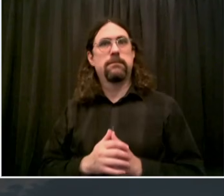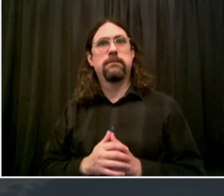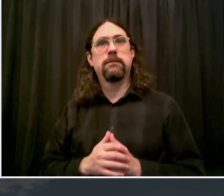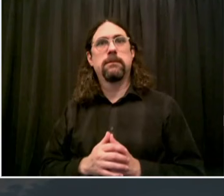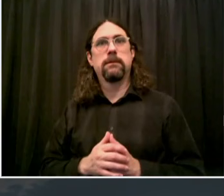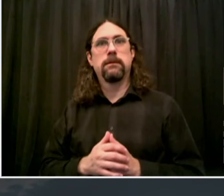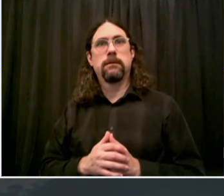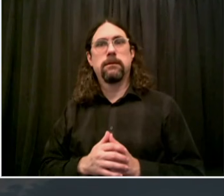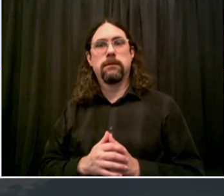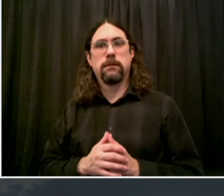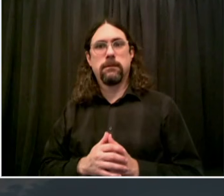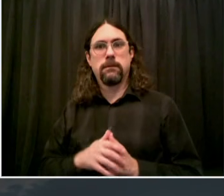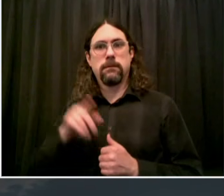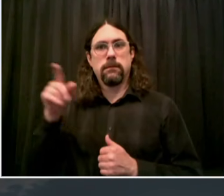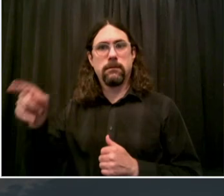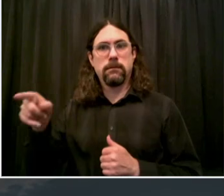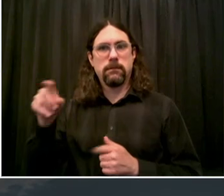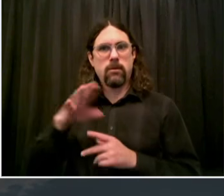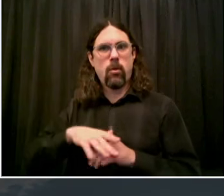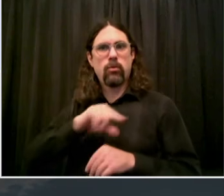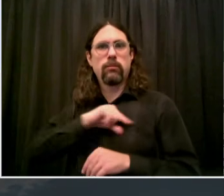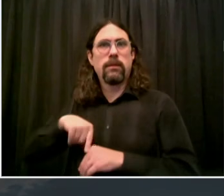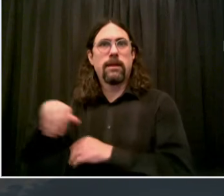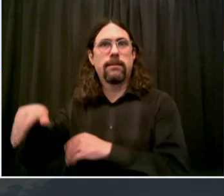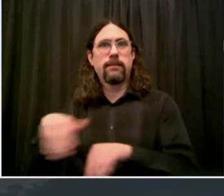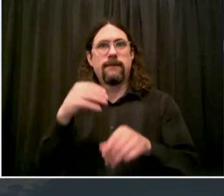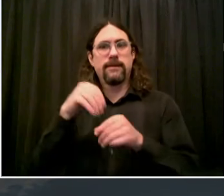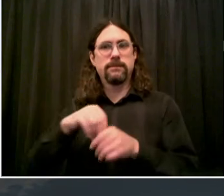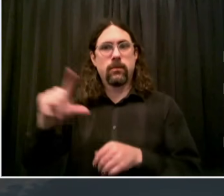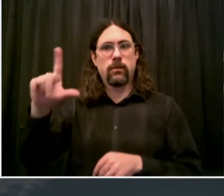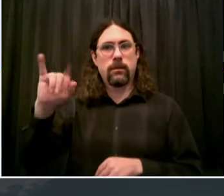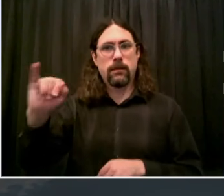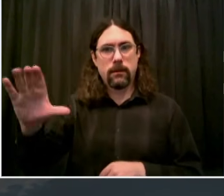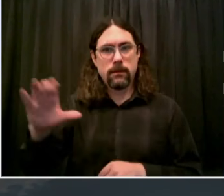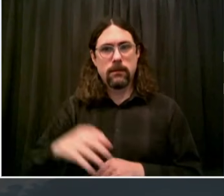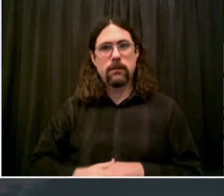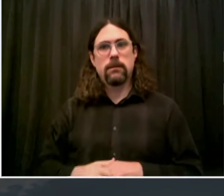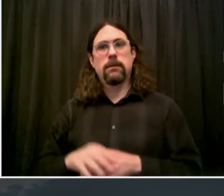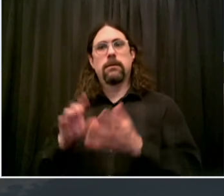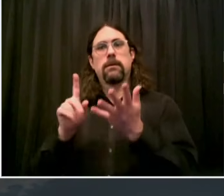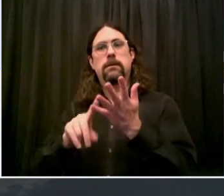IN QUEENS AT 3409 QUEENS BOULEVARD